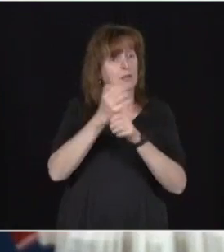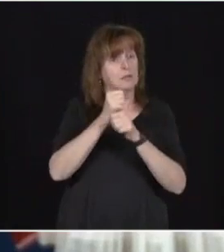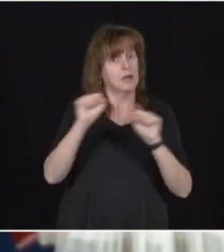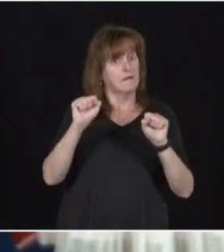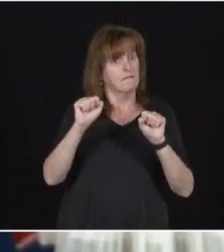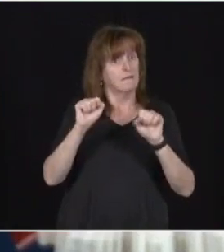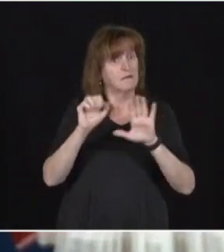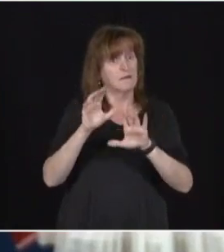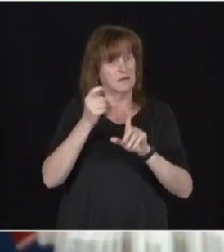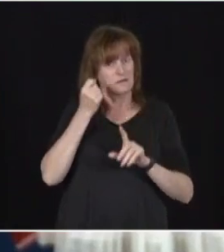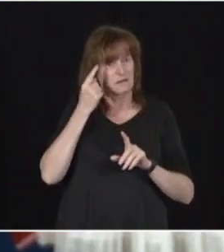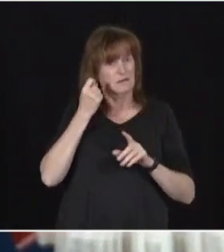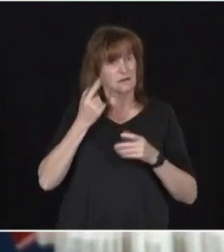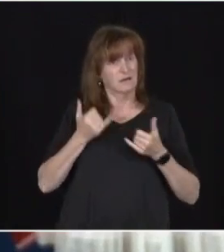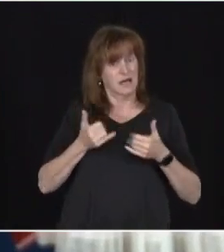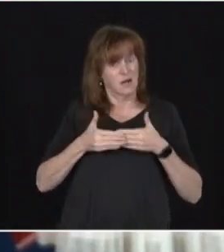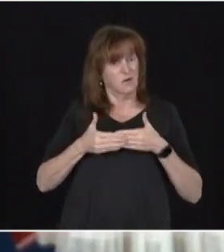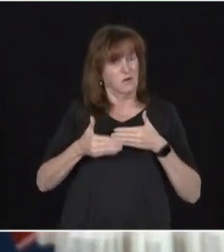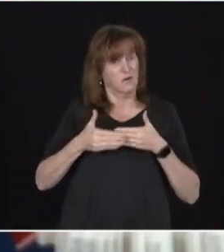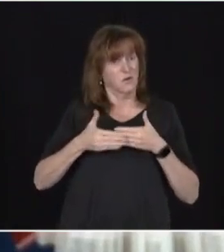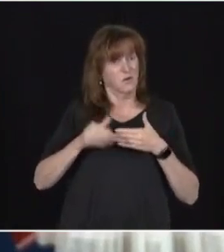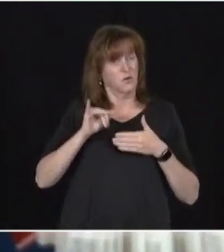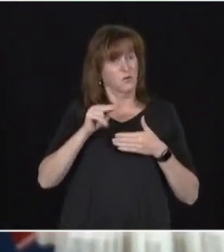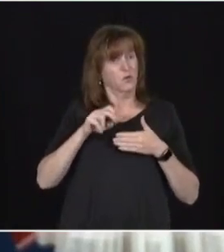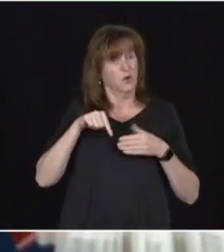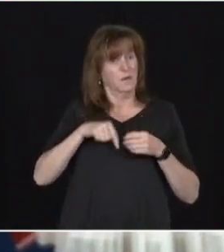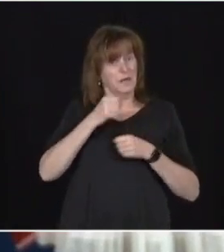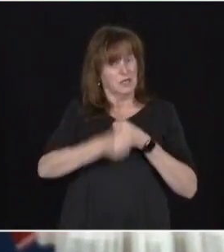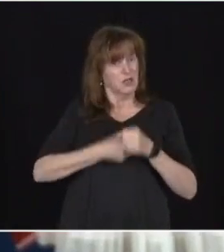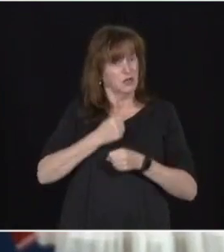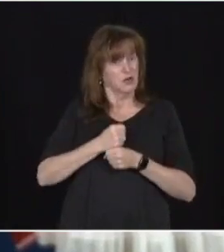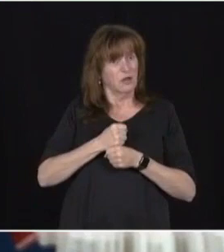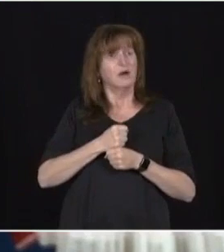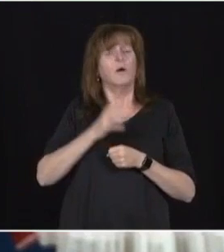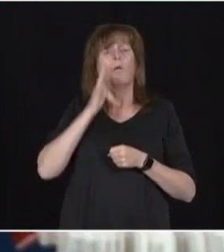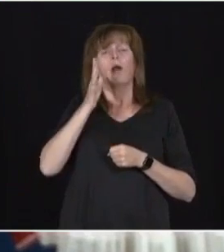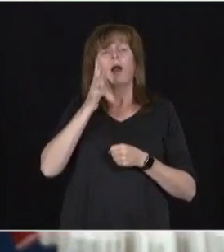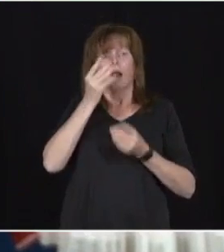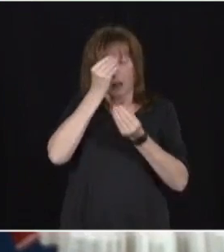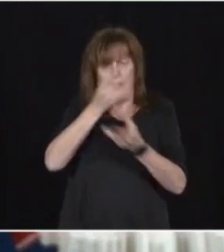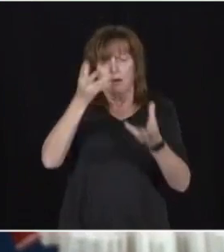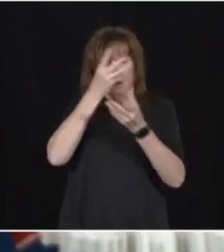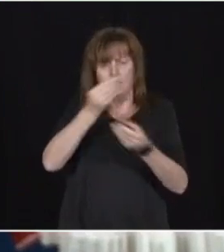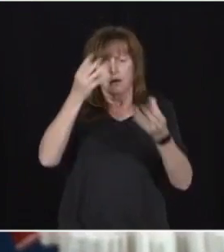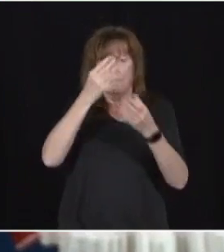and standards to make sure that students can return to class. We will announce that before the end of this